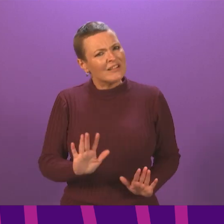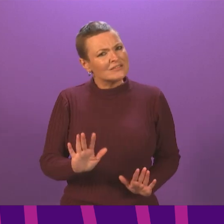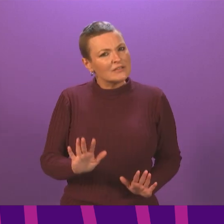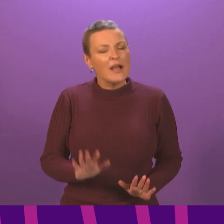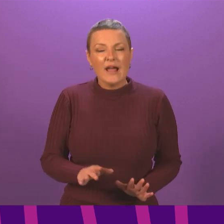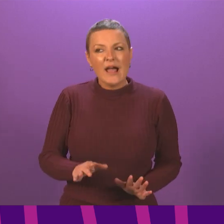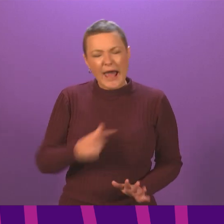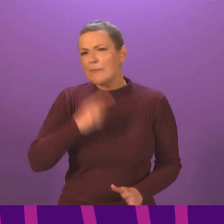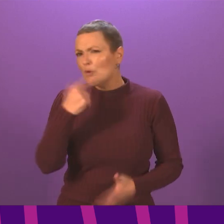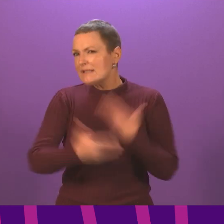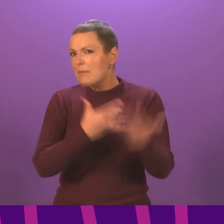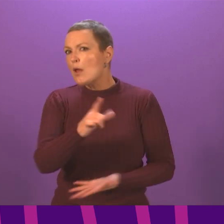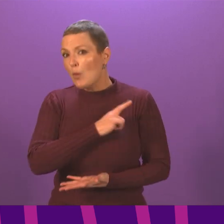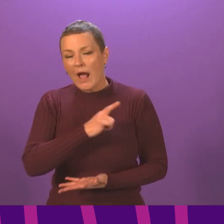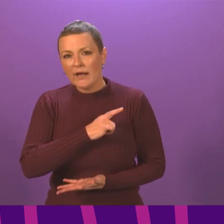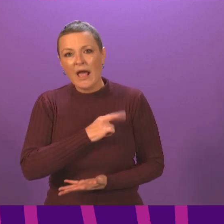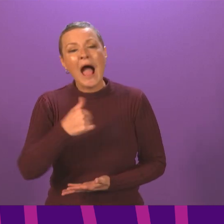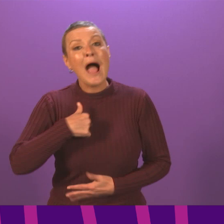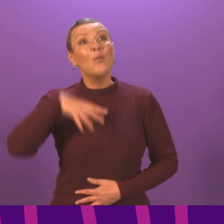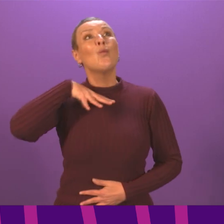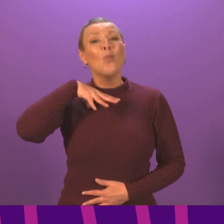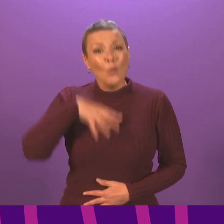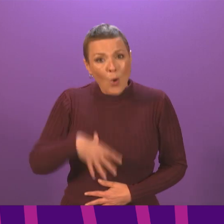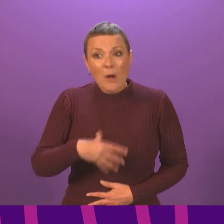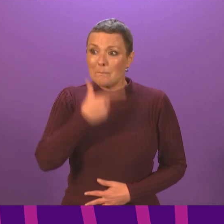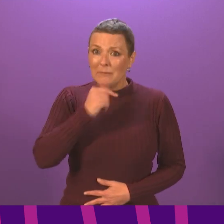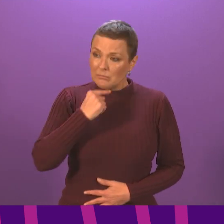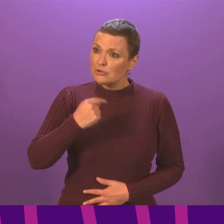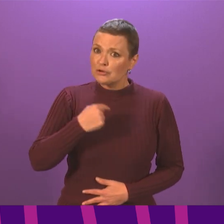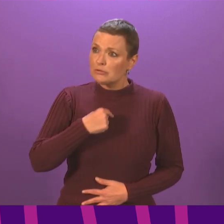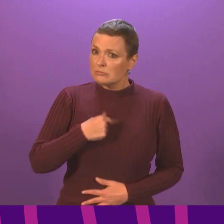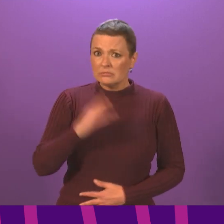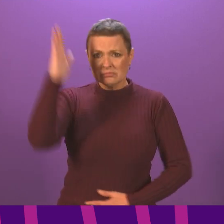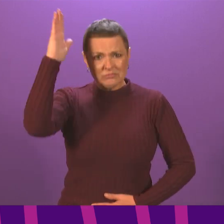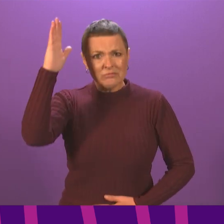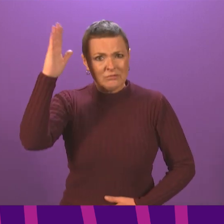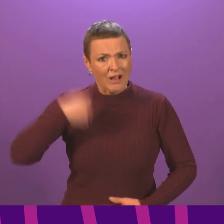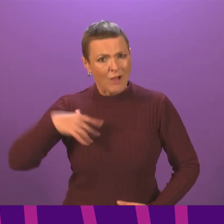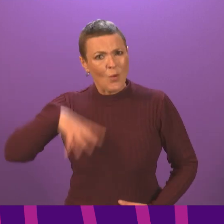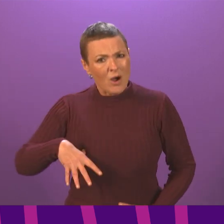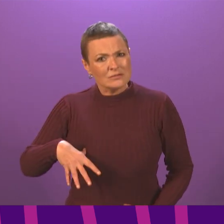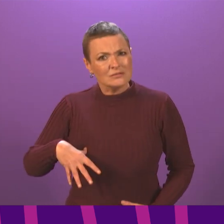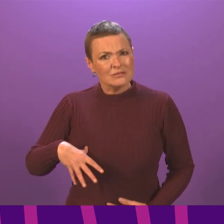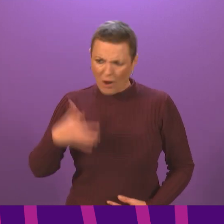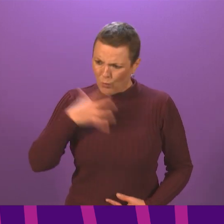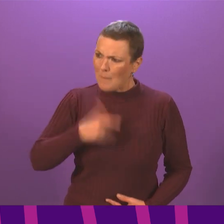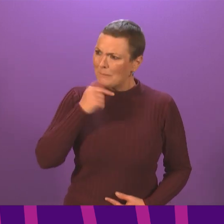staff. There is a very straightforward reason for that: we want people to undertake testing